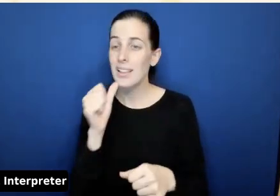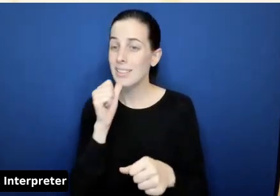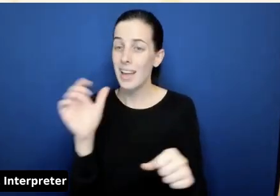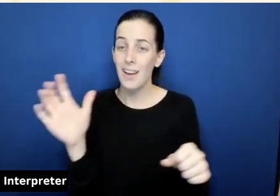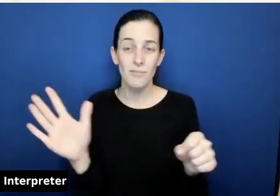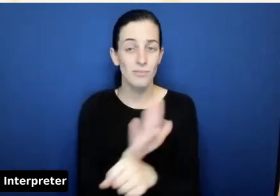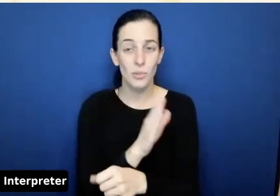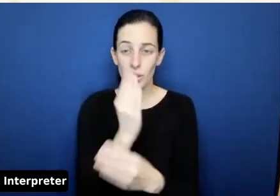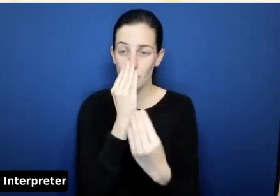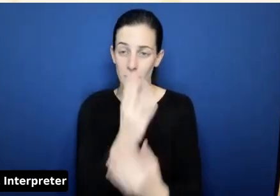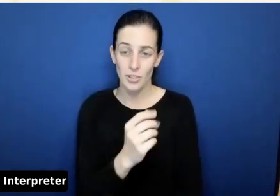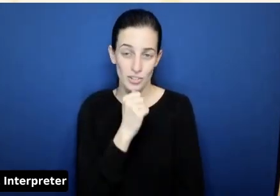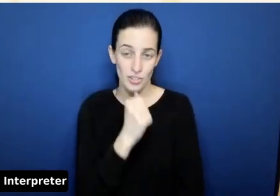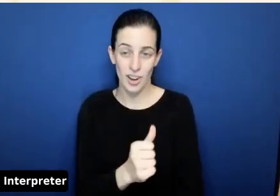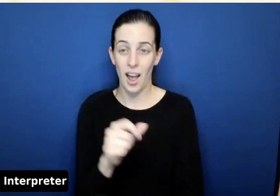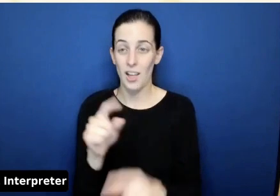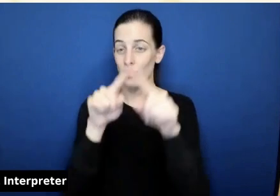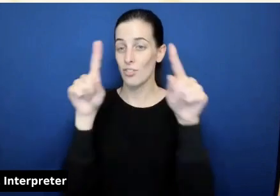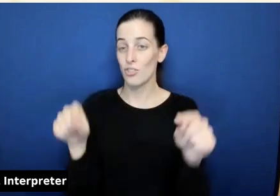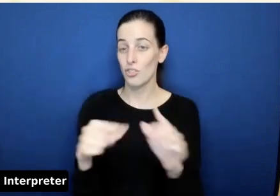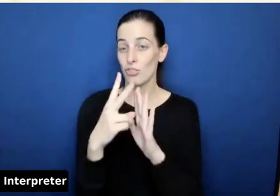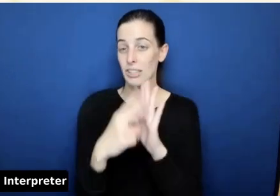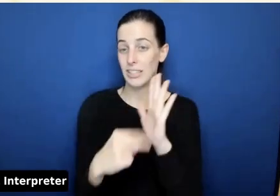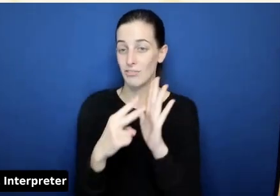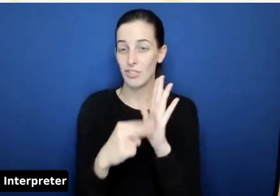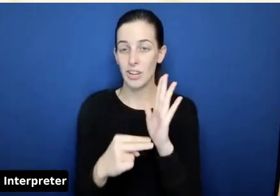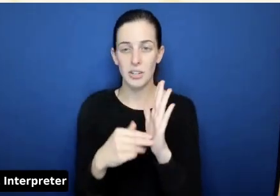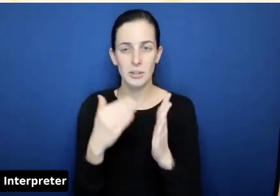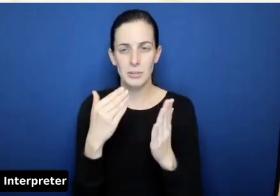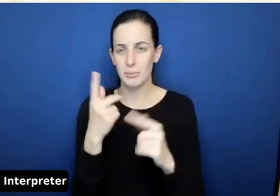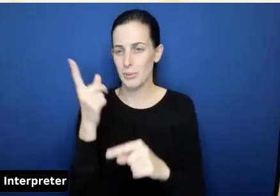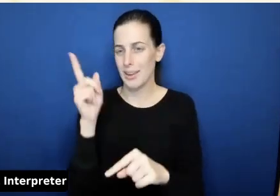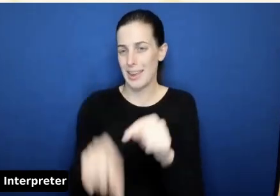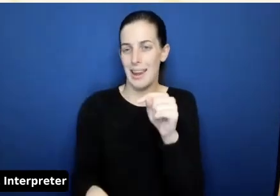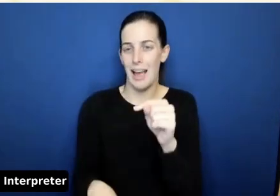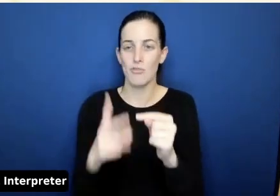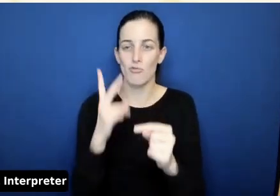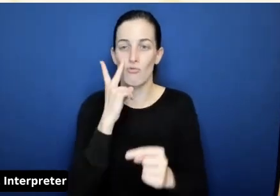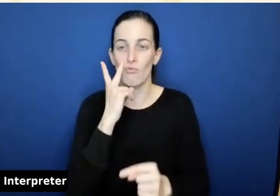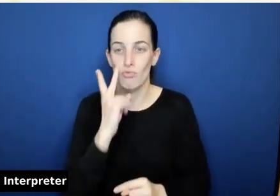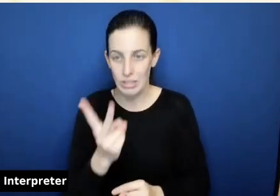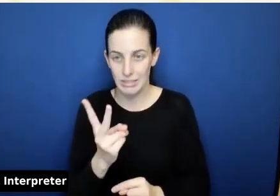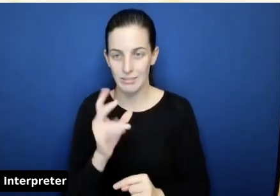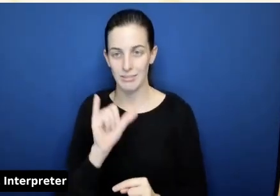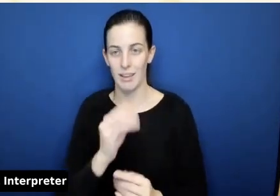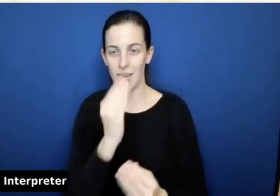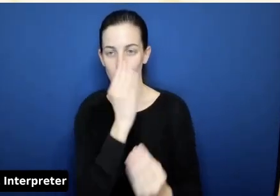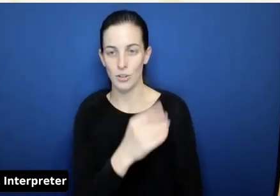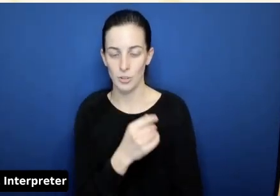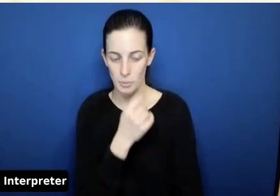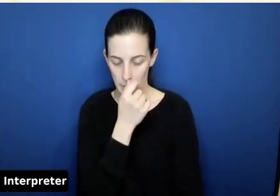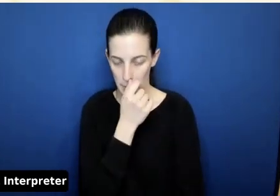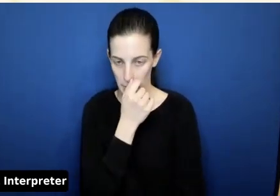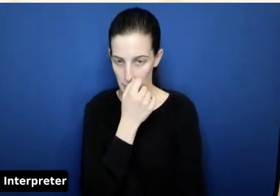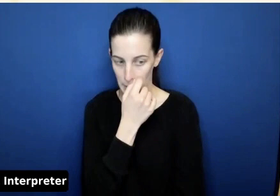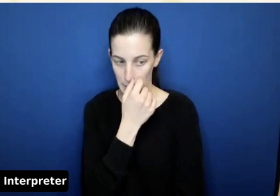as the screen reader will not read that information. So whenever you choose this method for focus management,